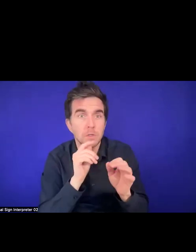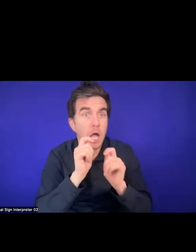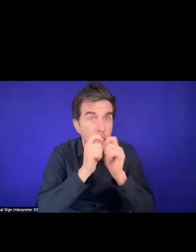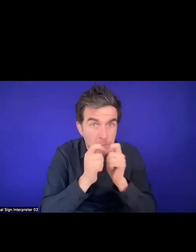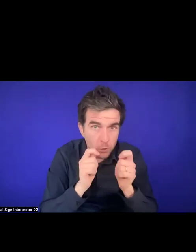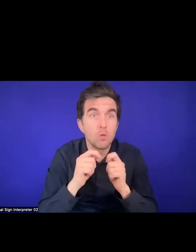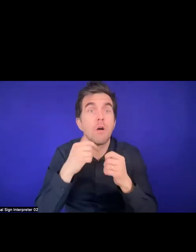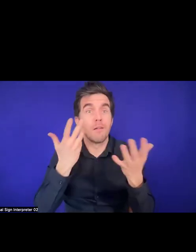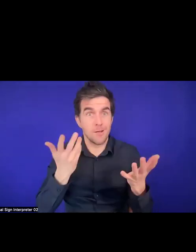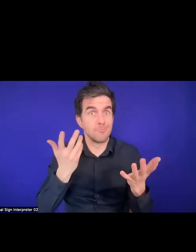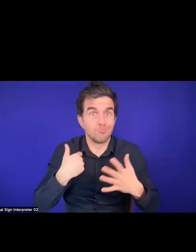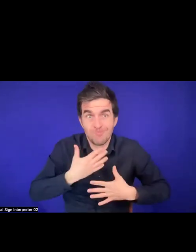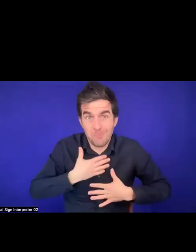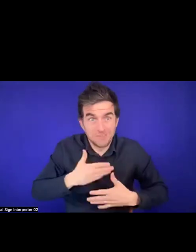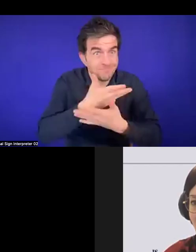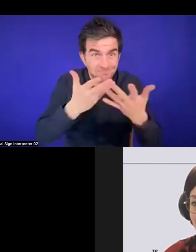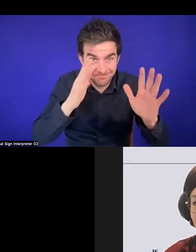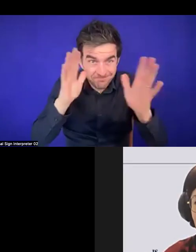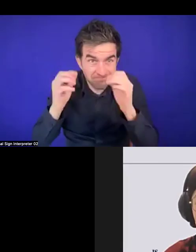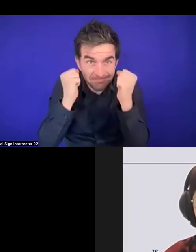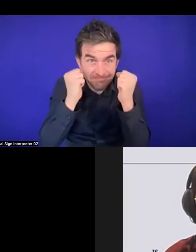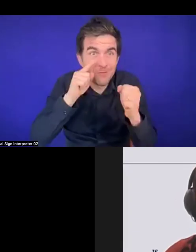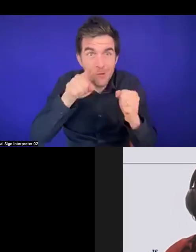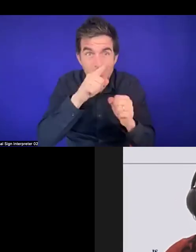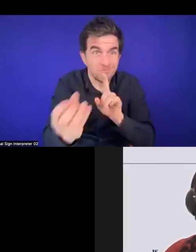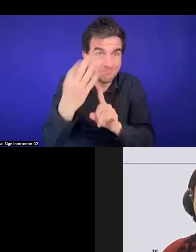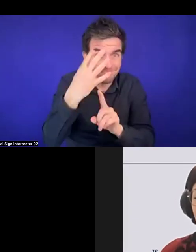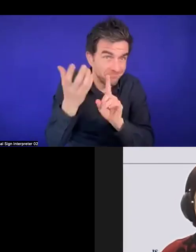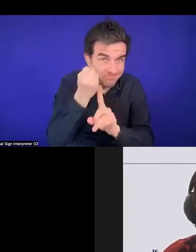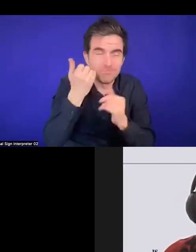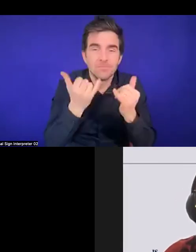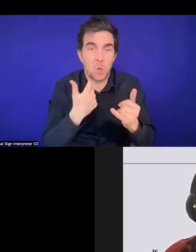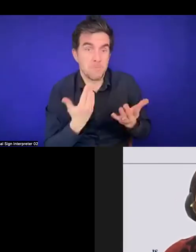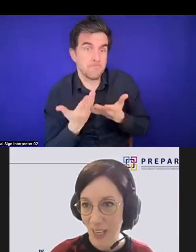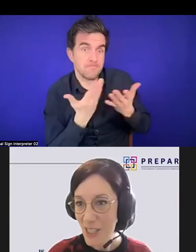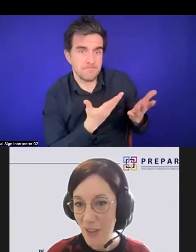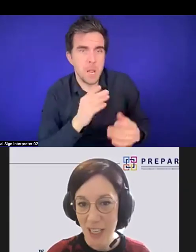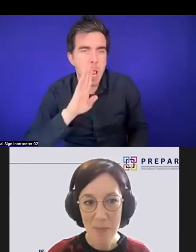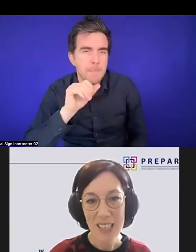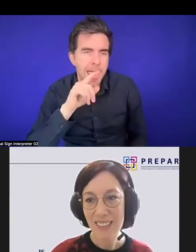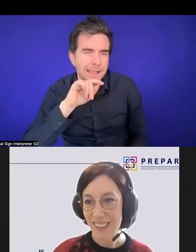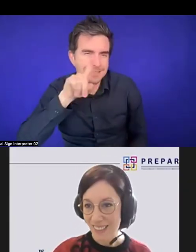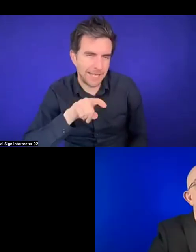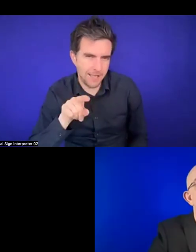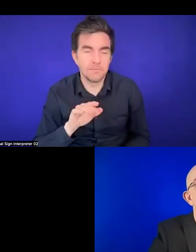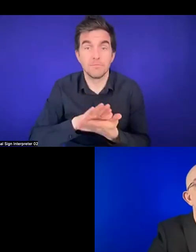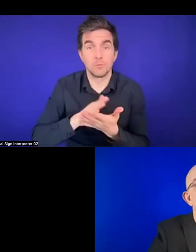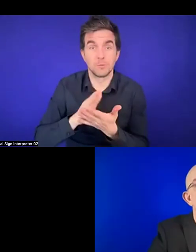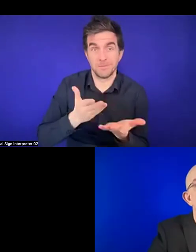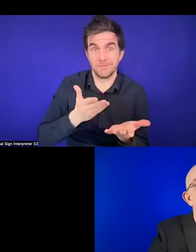my colleague Bea.